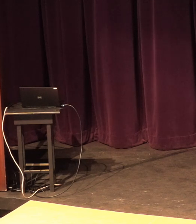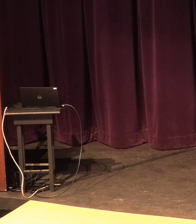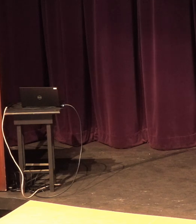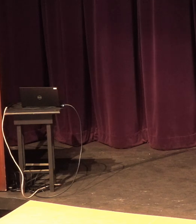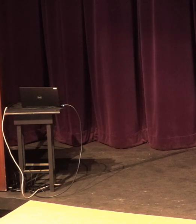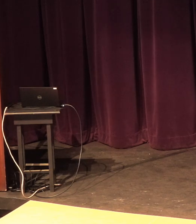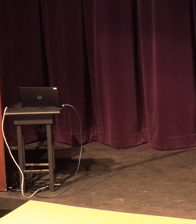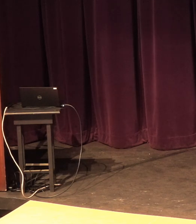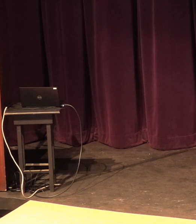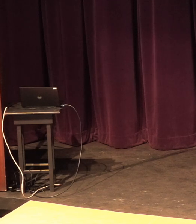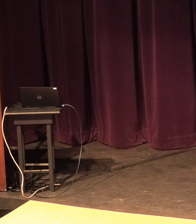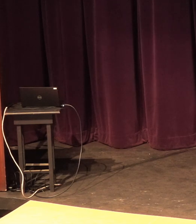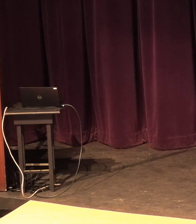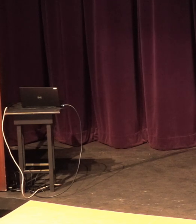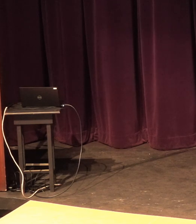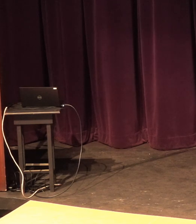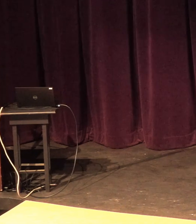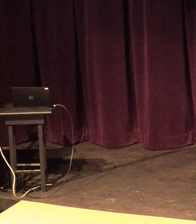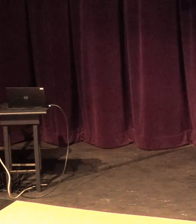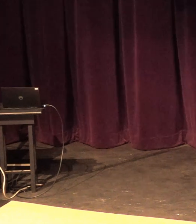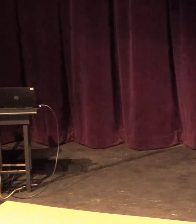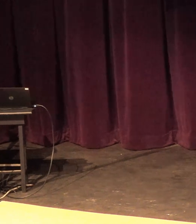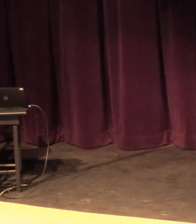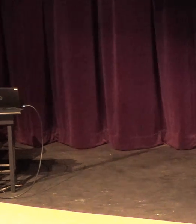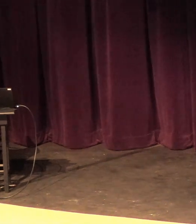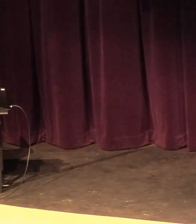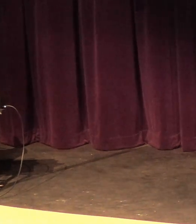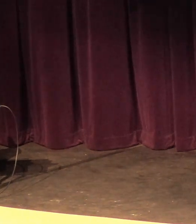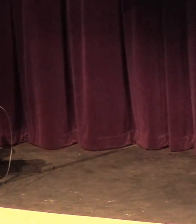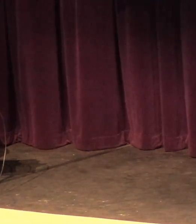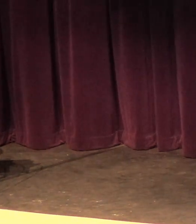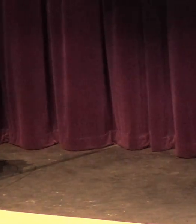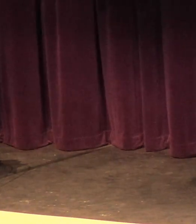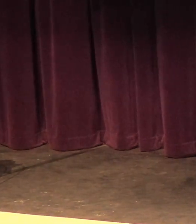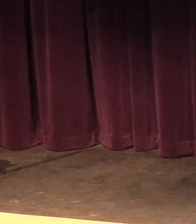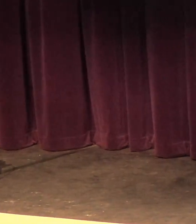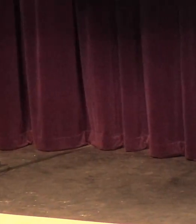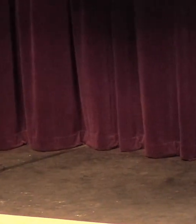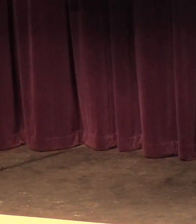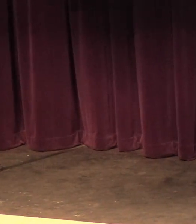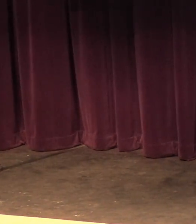about and I discussed that on some of the other forms. If you are focused on the students and